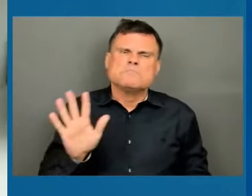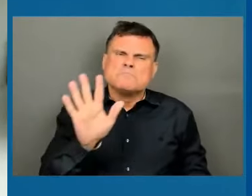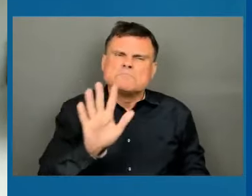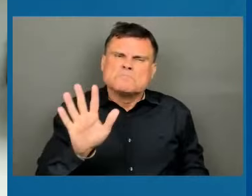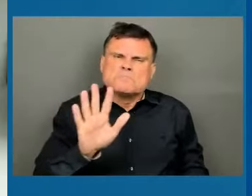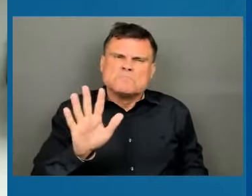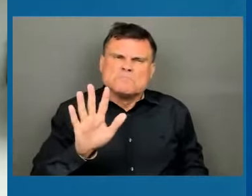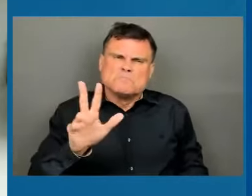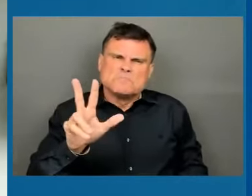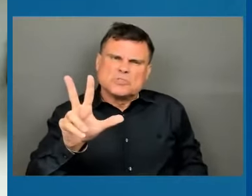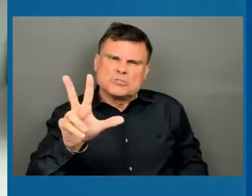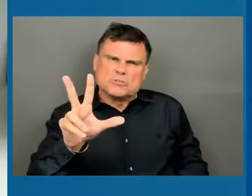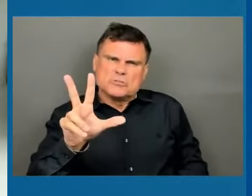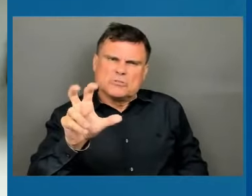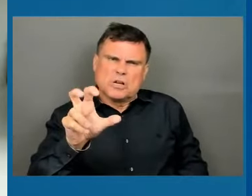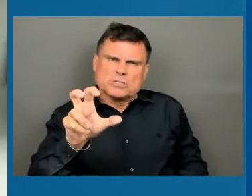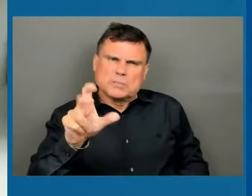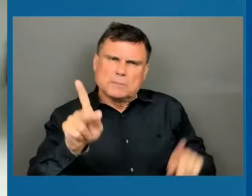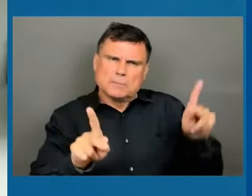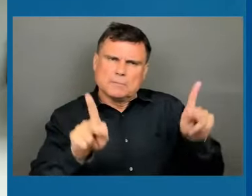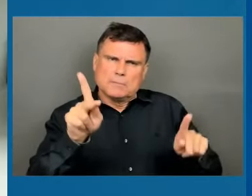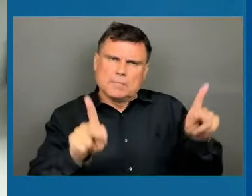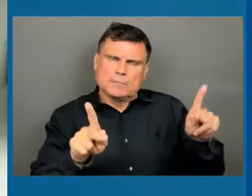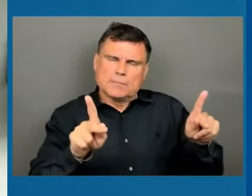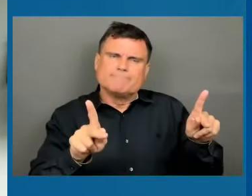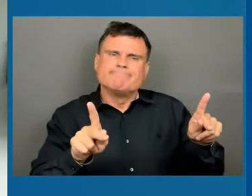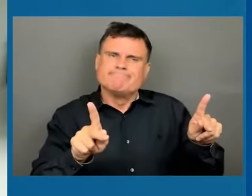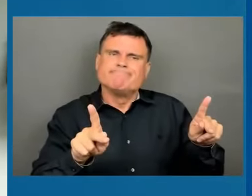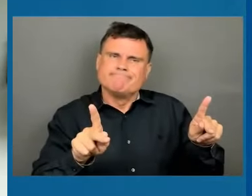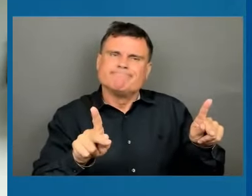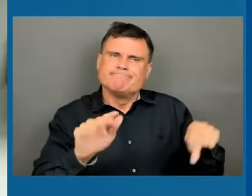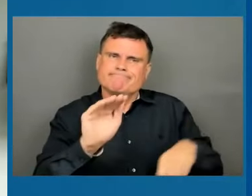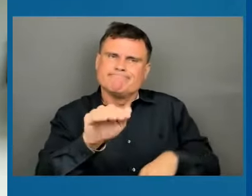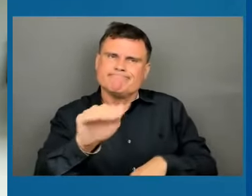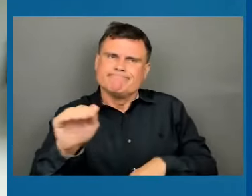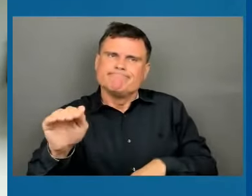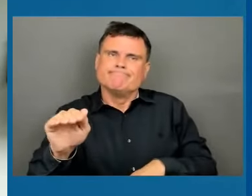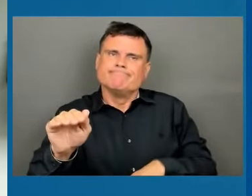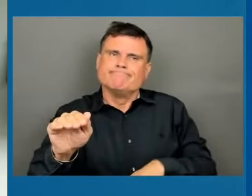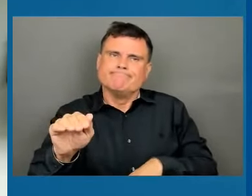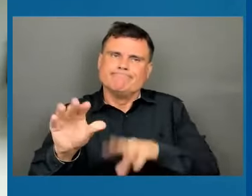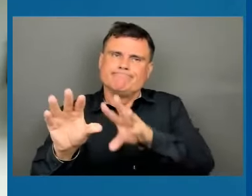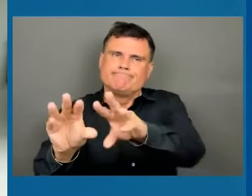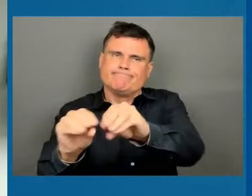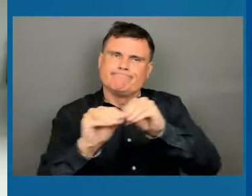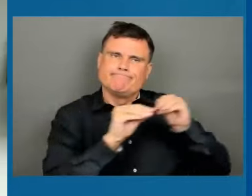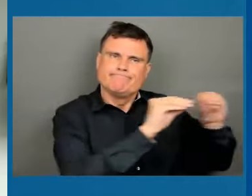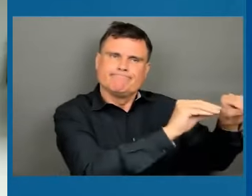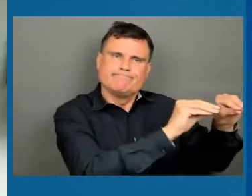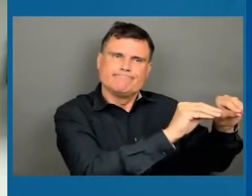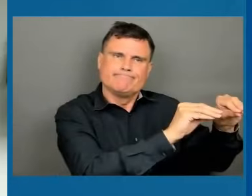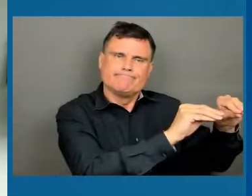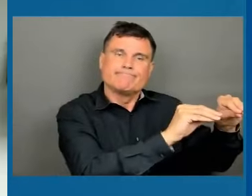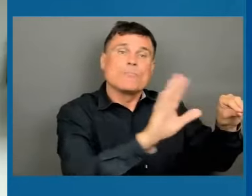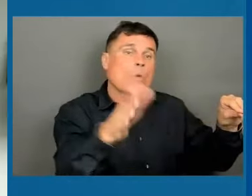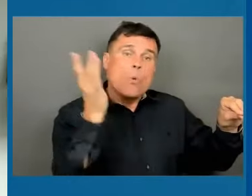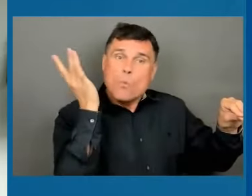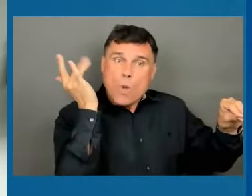affected within the surrounding area and the area itself from the river increase there. So